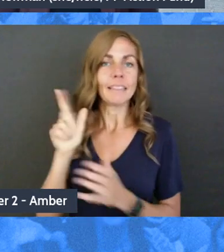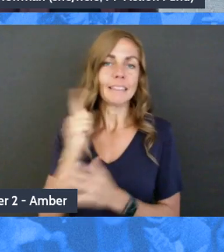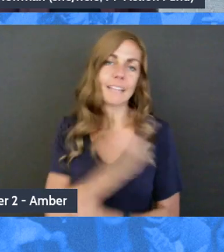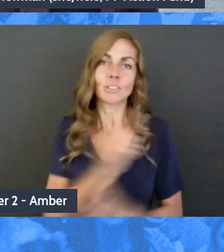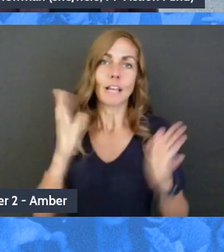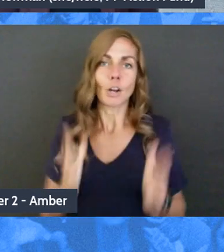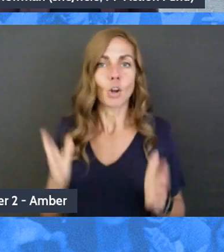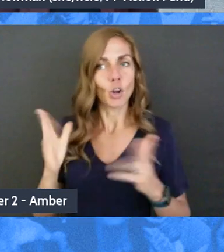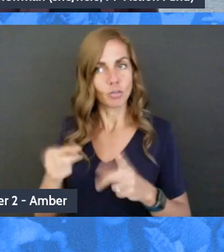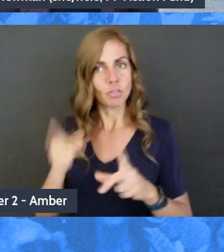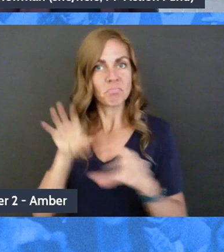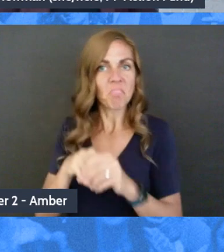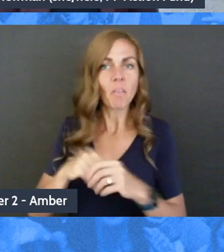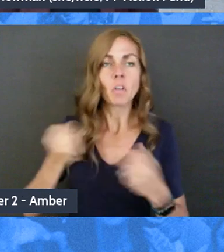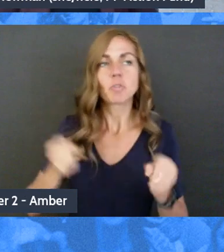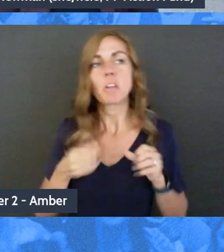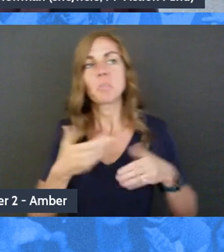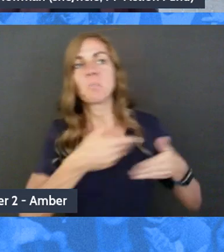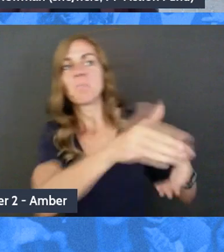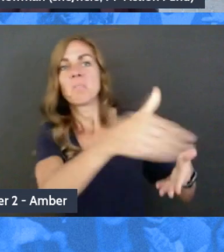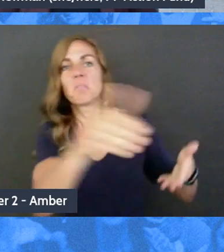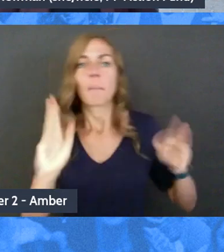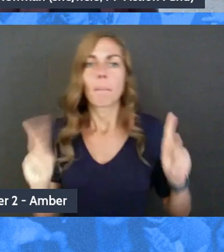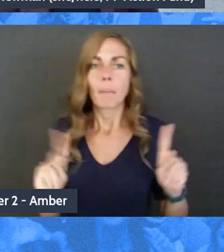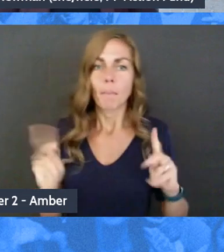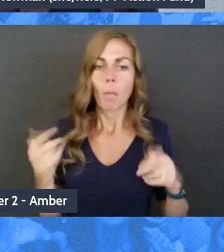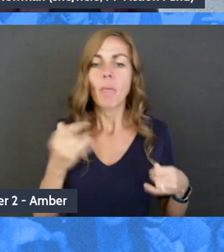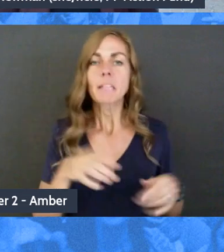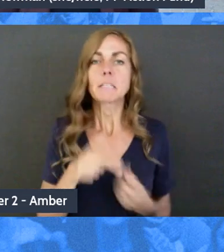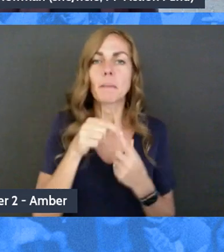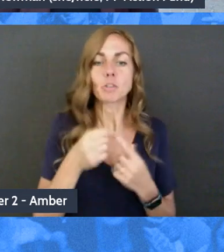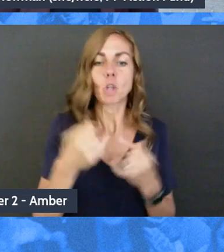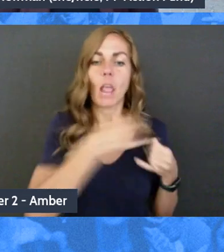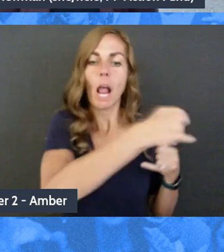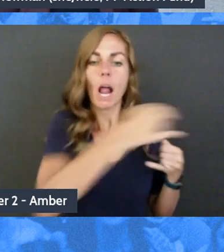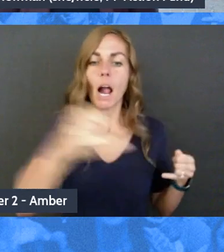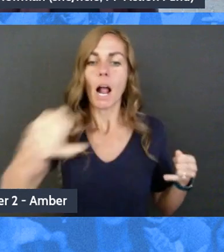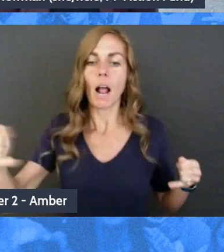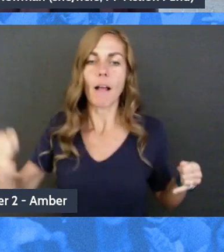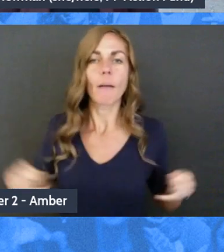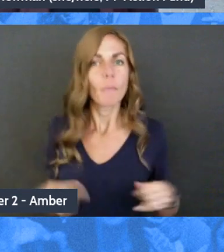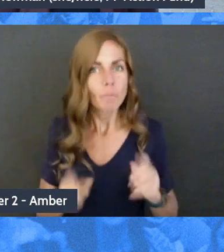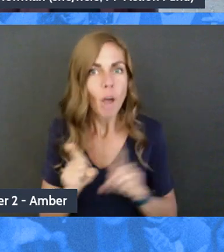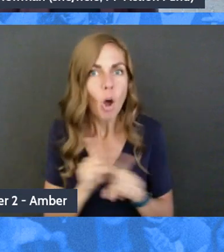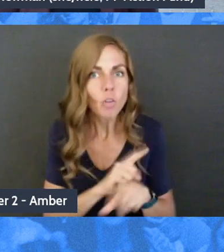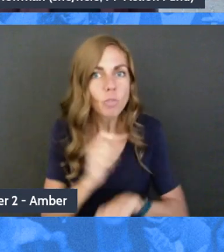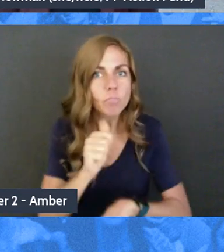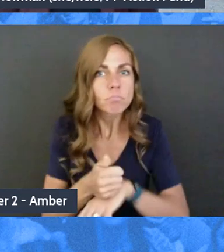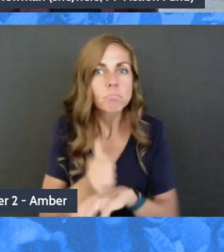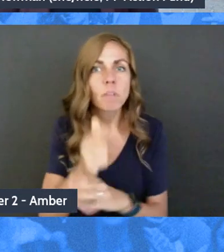disabled voters, young voters are now not only passing laws to restrict abortion, but also criminalize those people